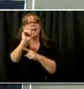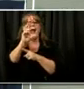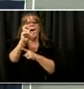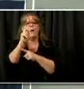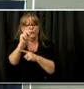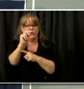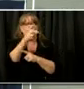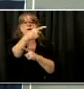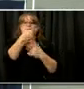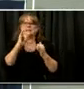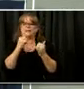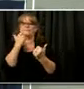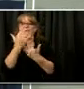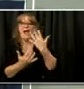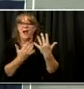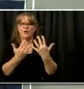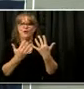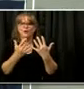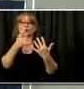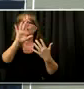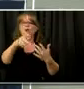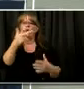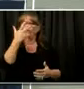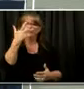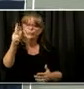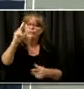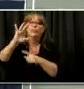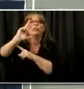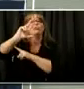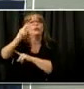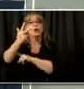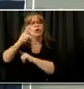So we had the largest fire in our state history, the Pine Gulch Fire this year